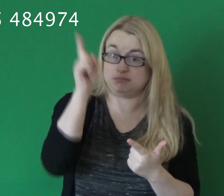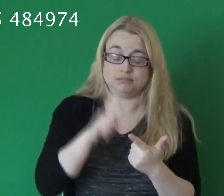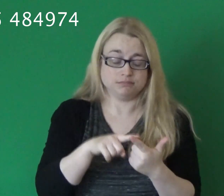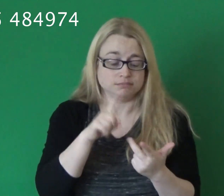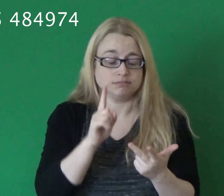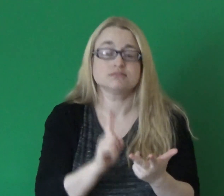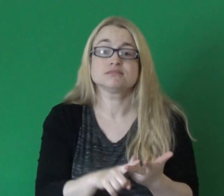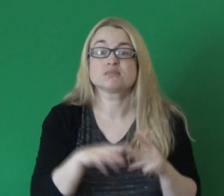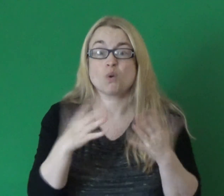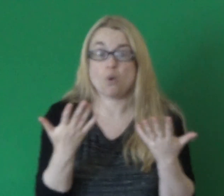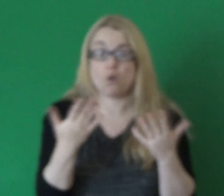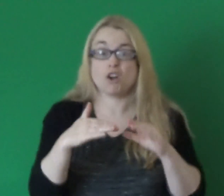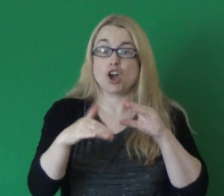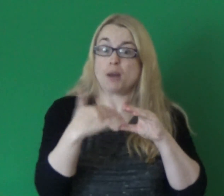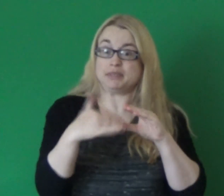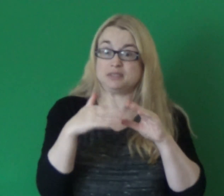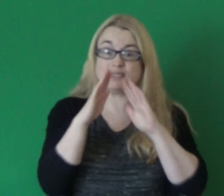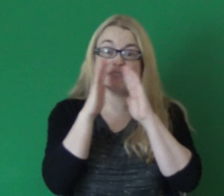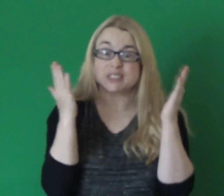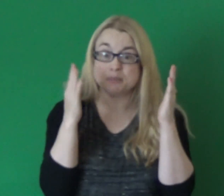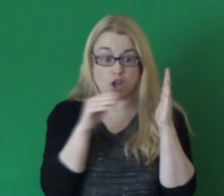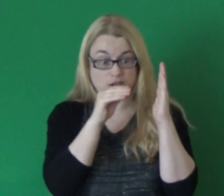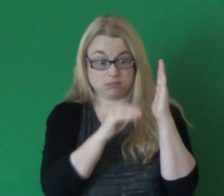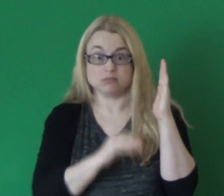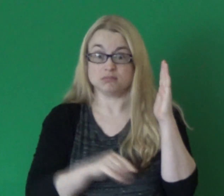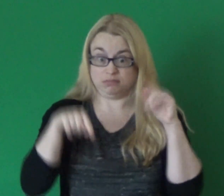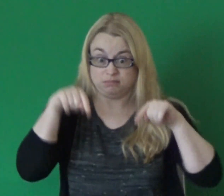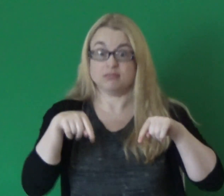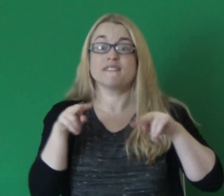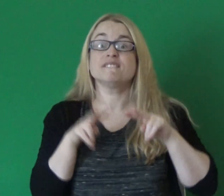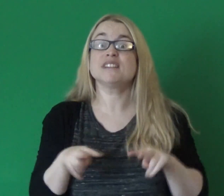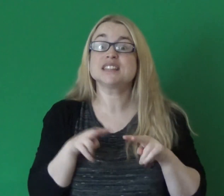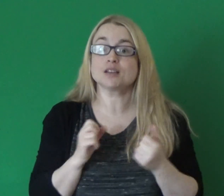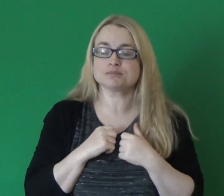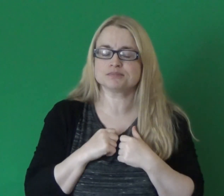Or you can make a comment below this video on Facebook